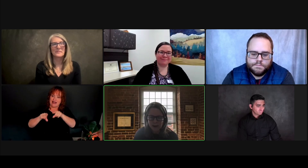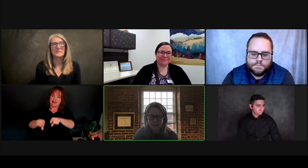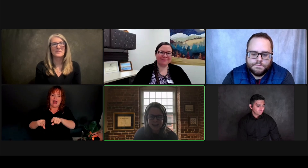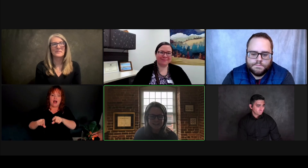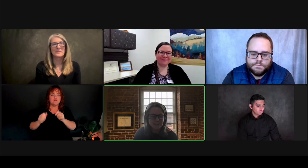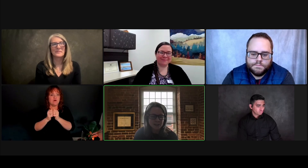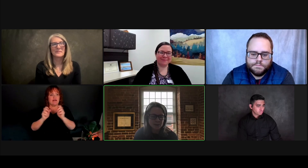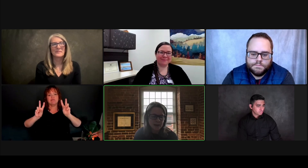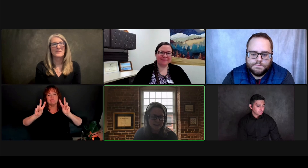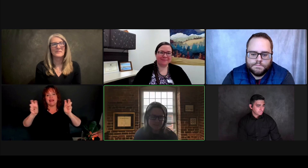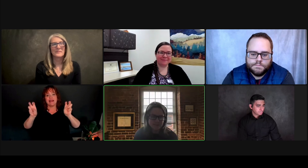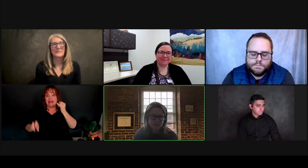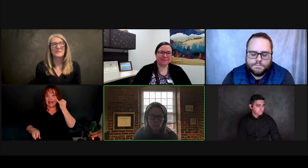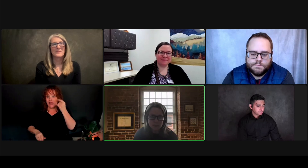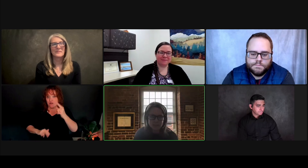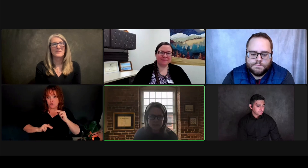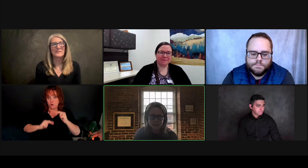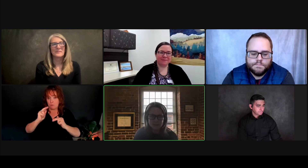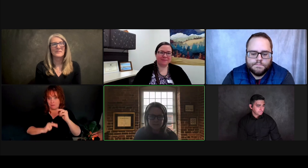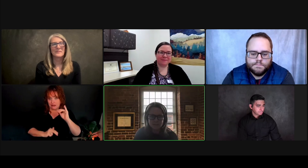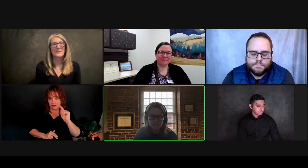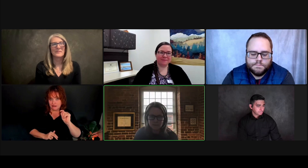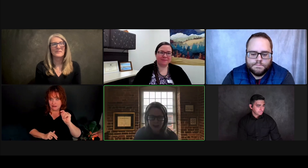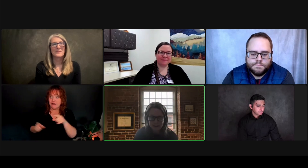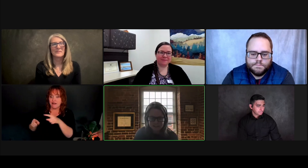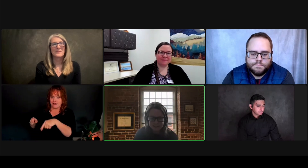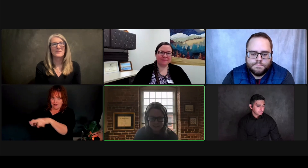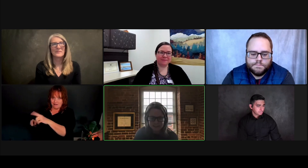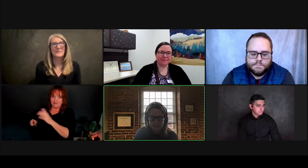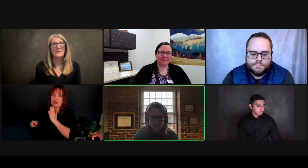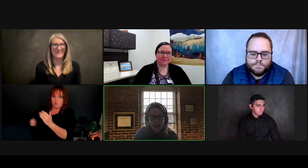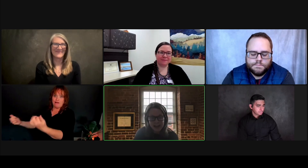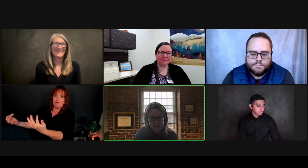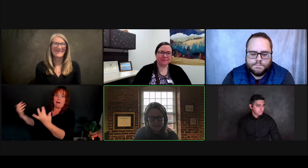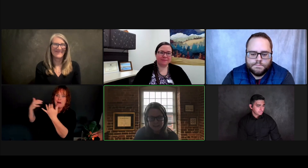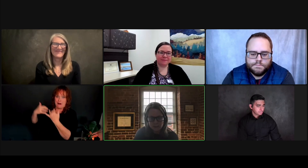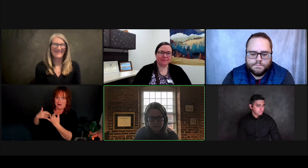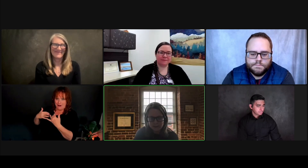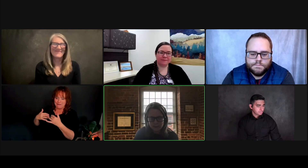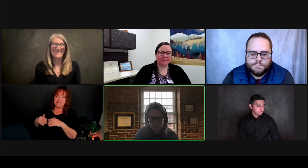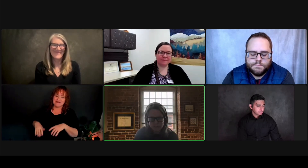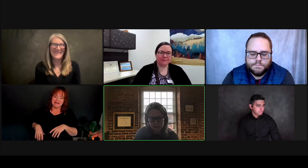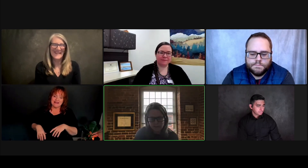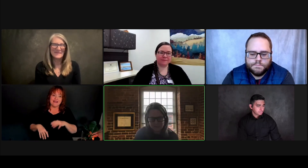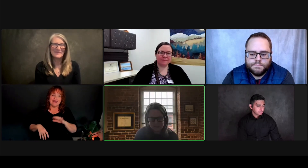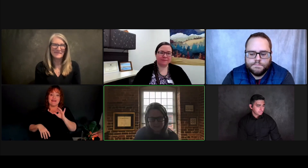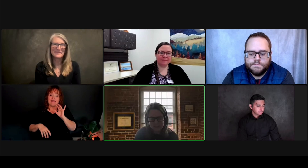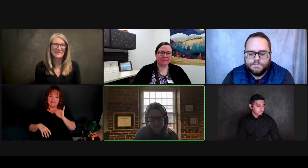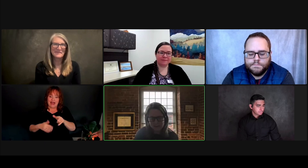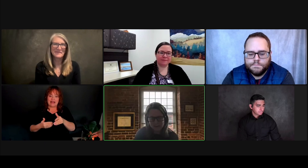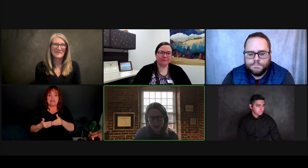And it's going to make it so much easier for faculty and disability services offices if they're not